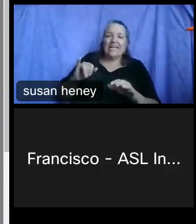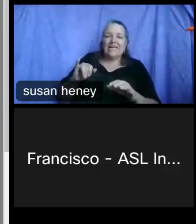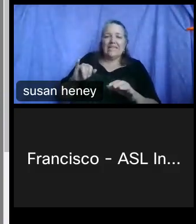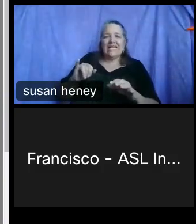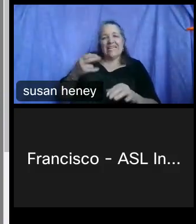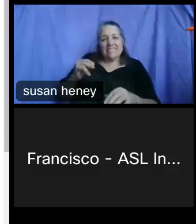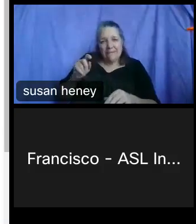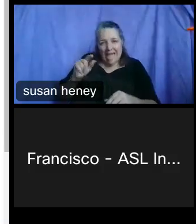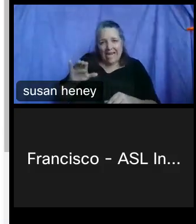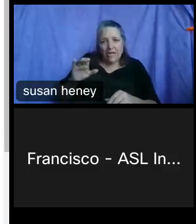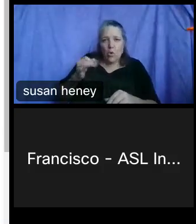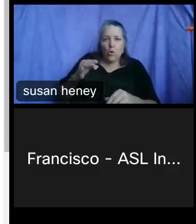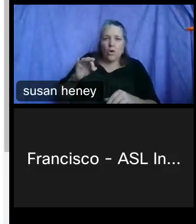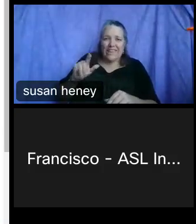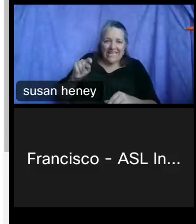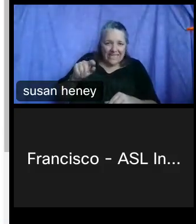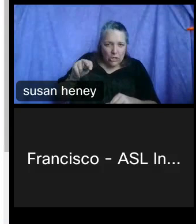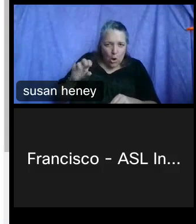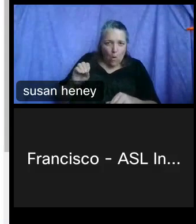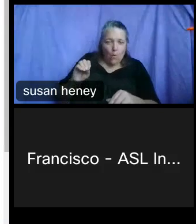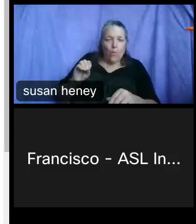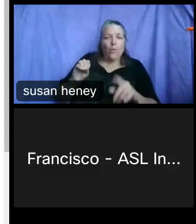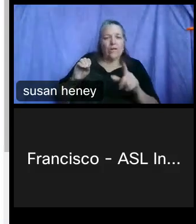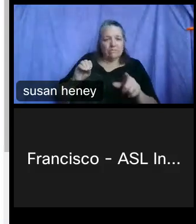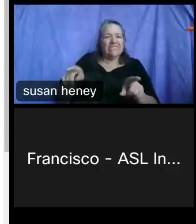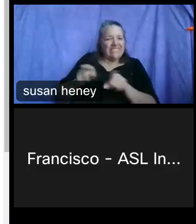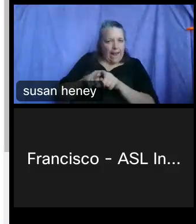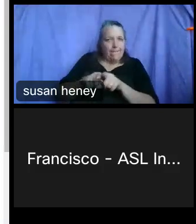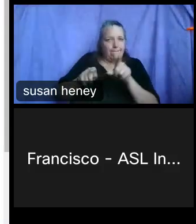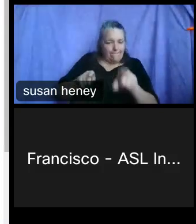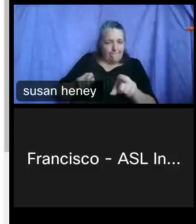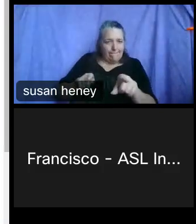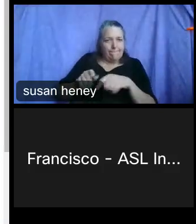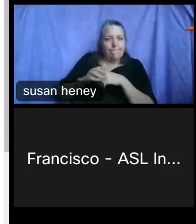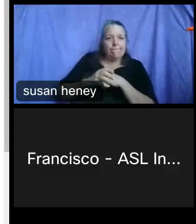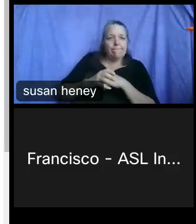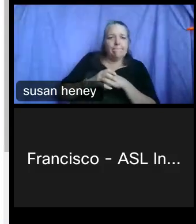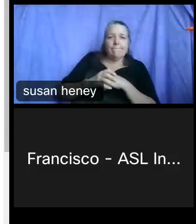the screen will update, and the same deal applies here. If I select Dallas, if I click onto it,